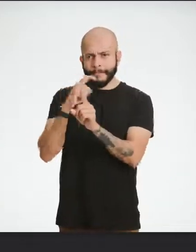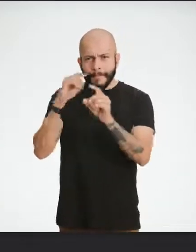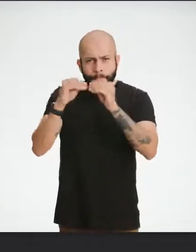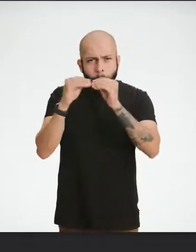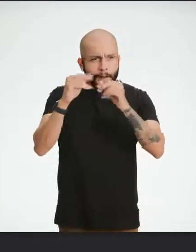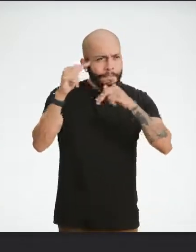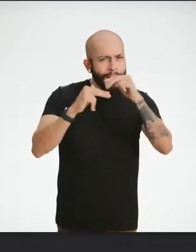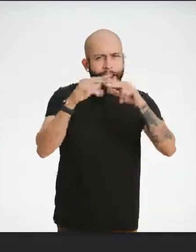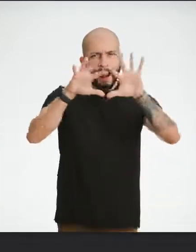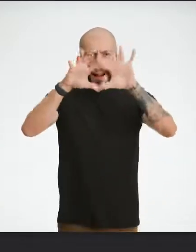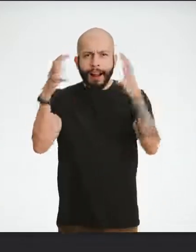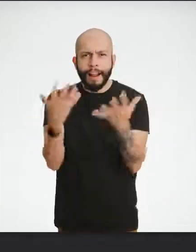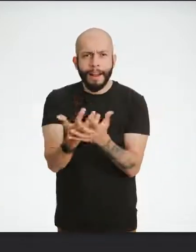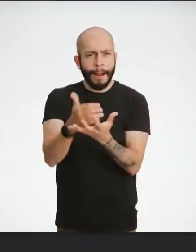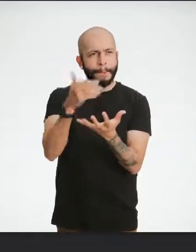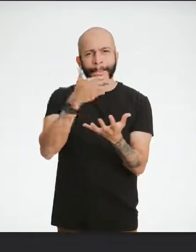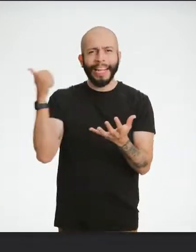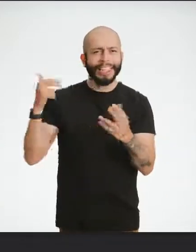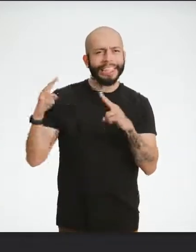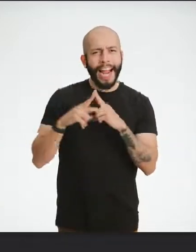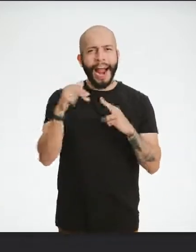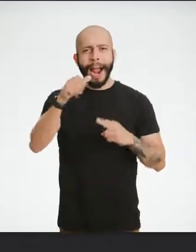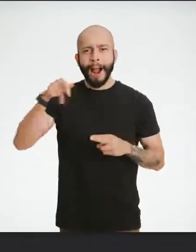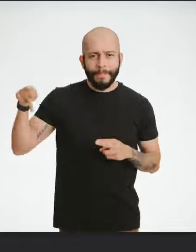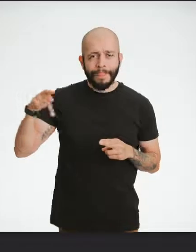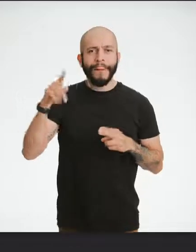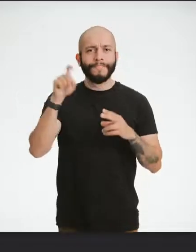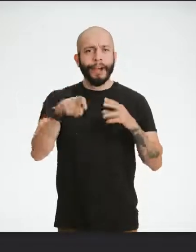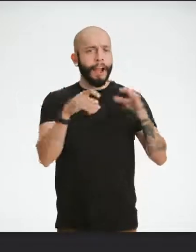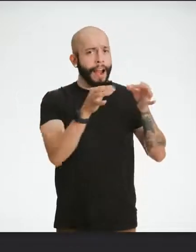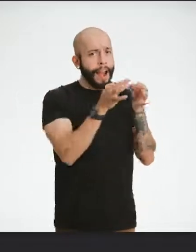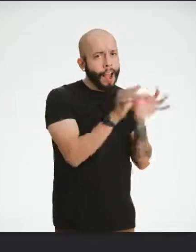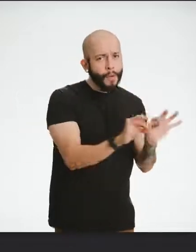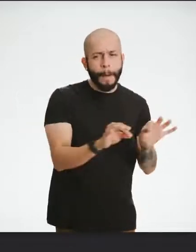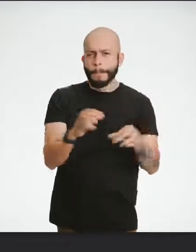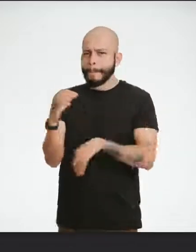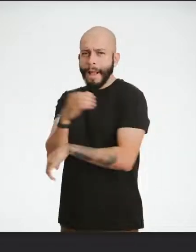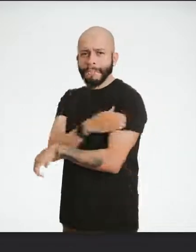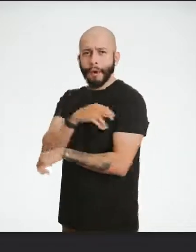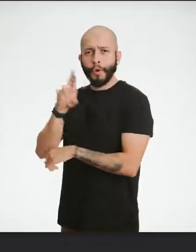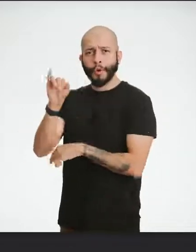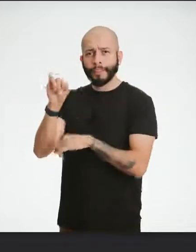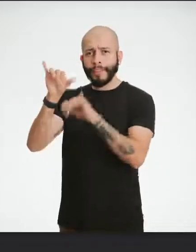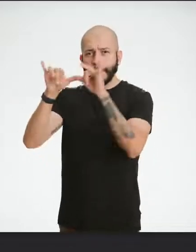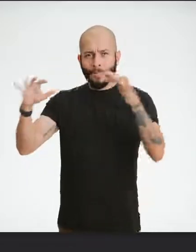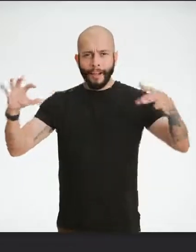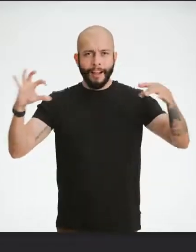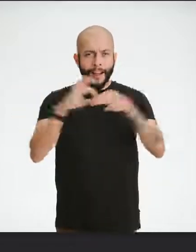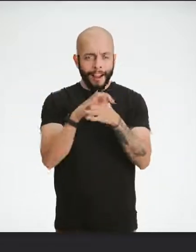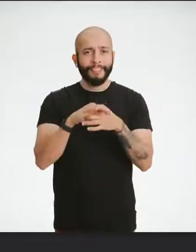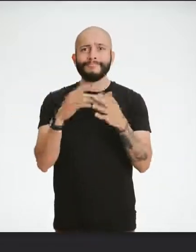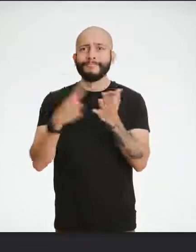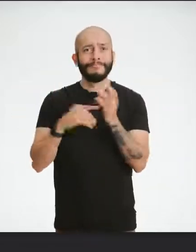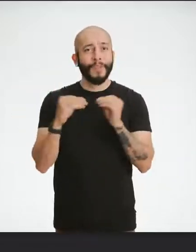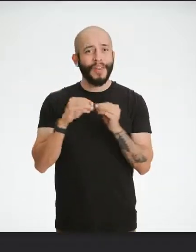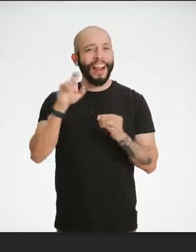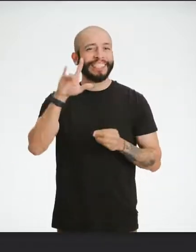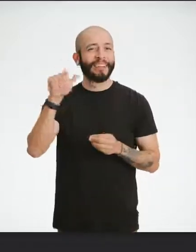But a language is just part of what you need to build your best apps. You have to pair a language with a powerful user interface framework.